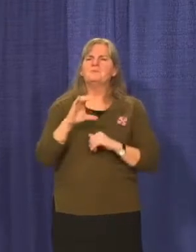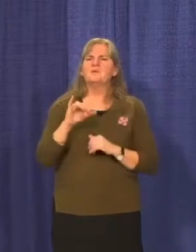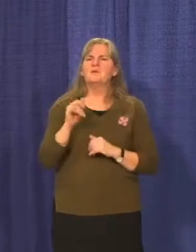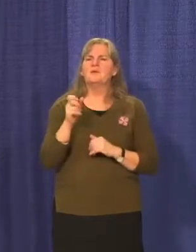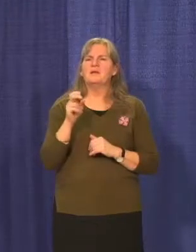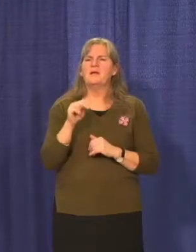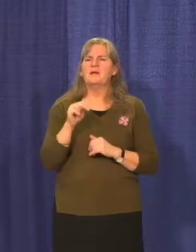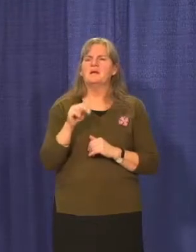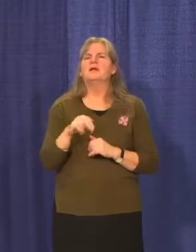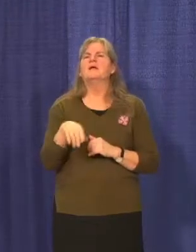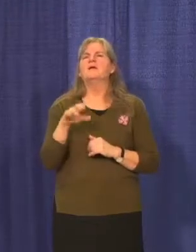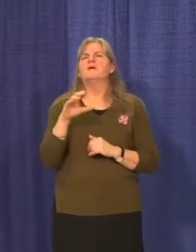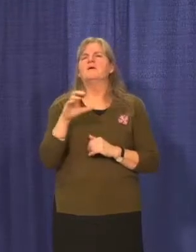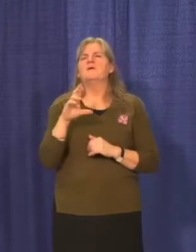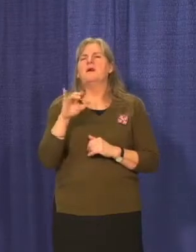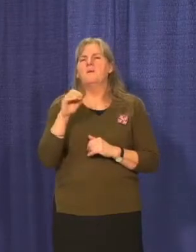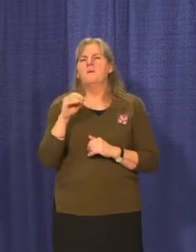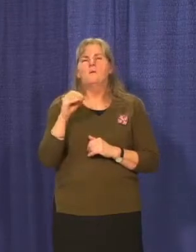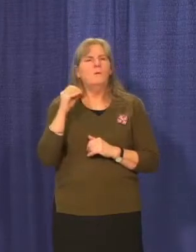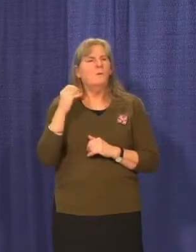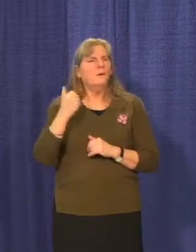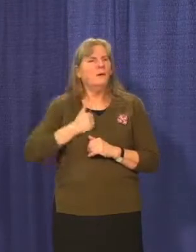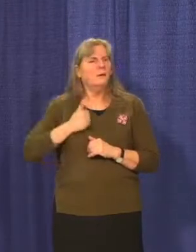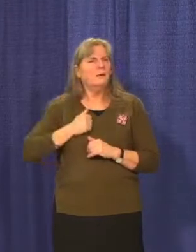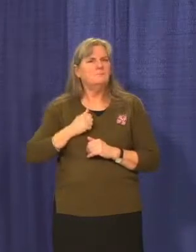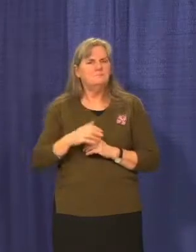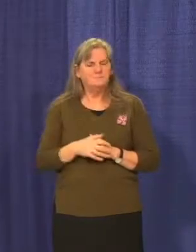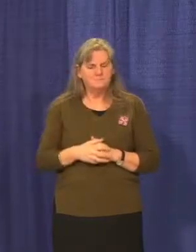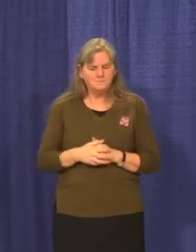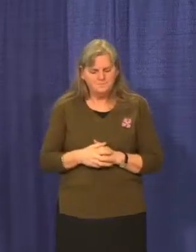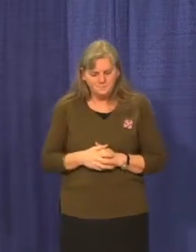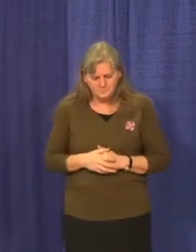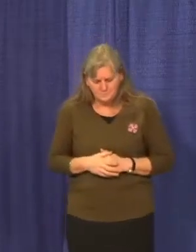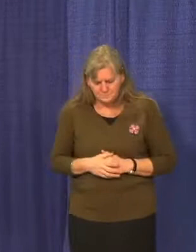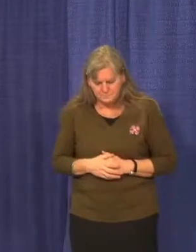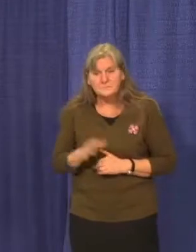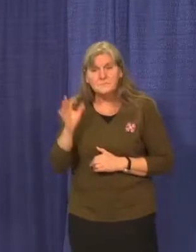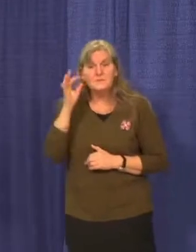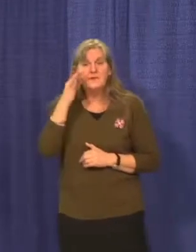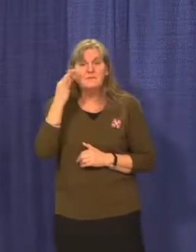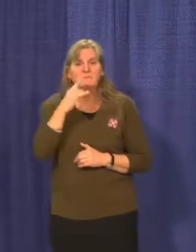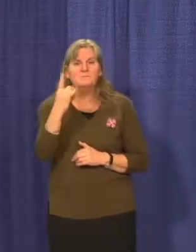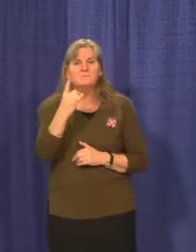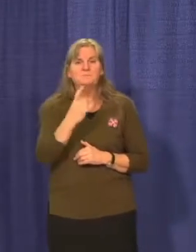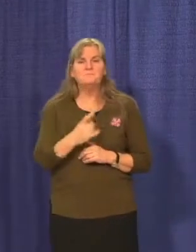Now to Claudiane, Radio-Canada. Reporter: